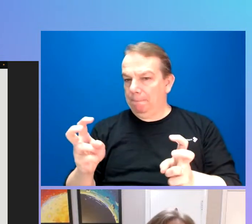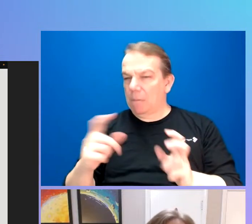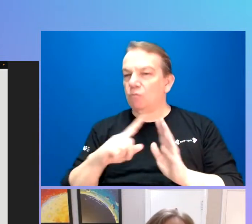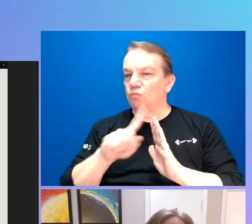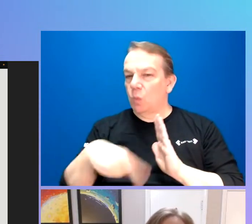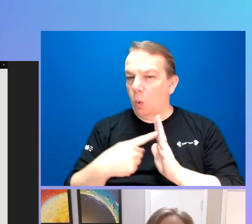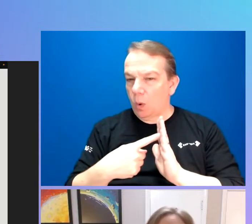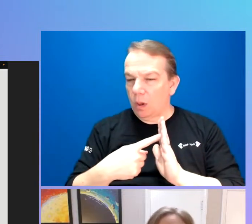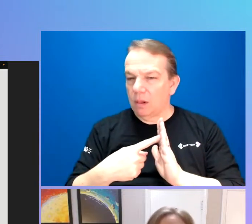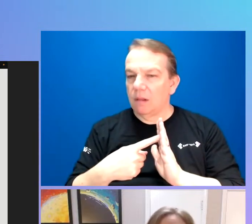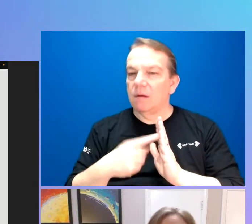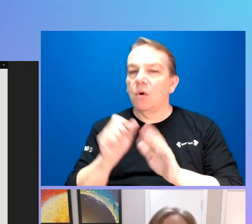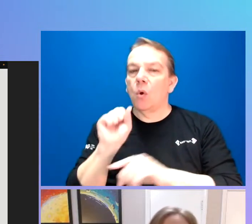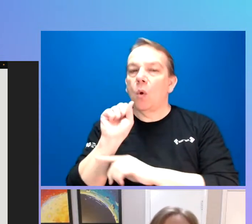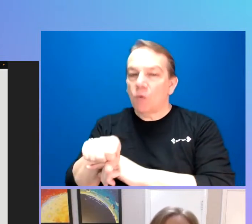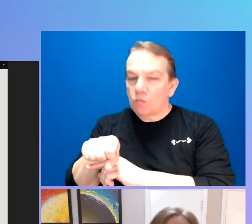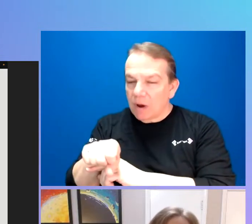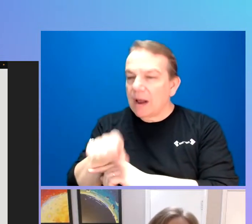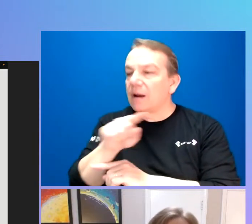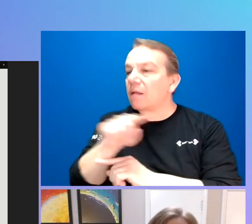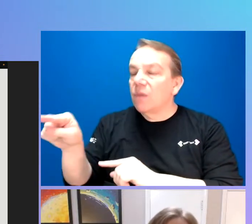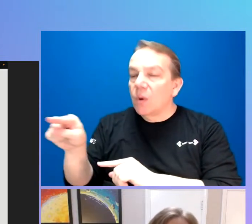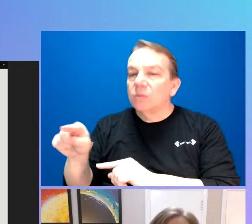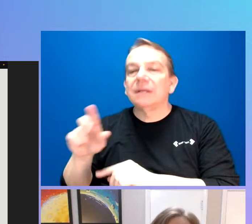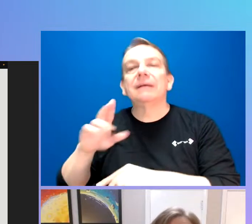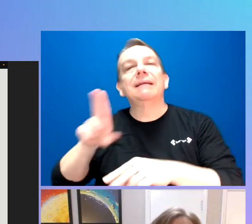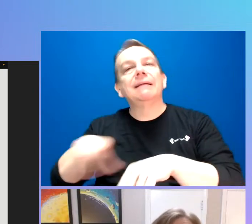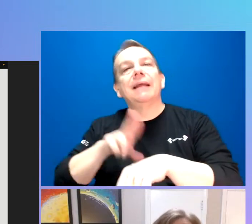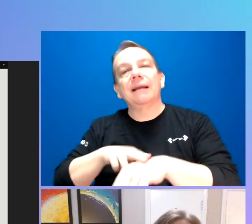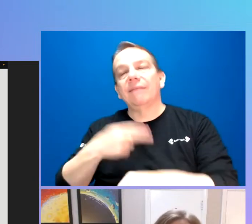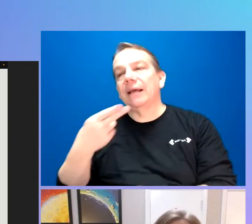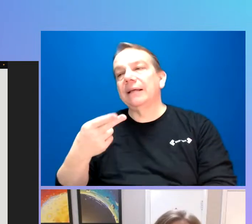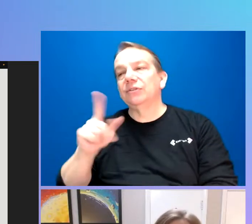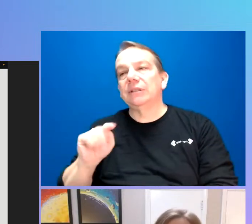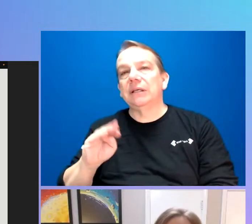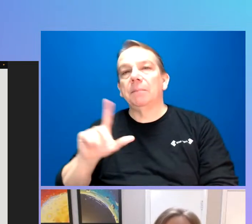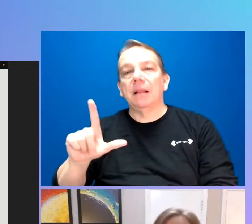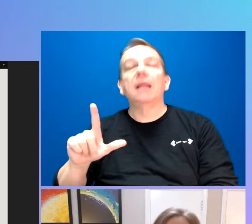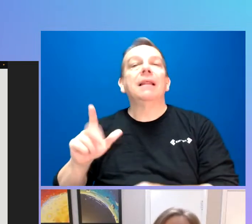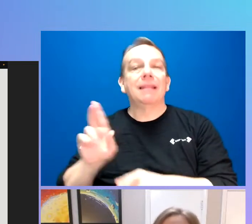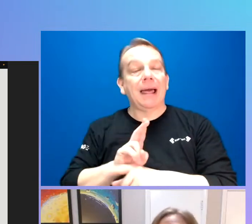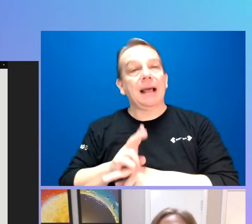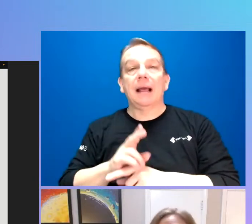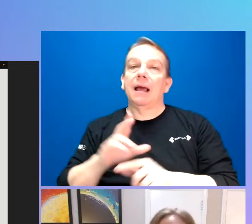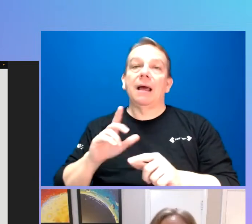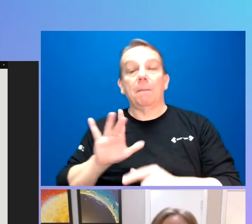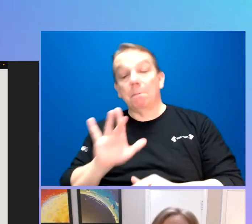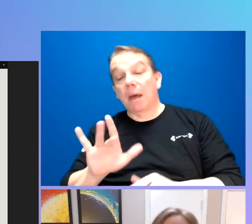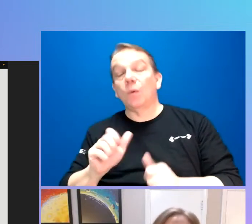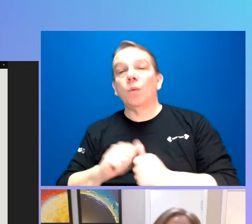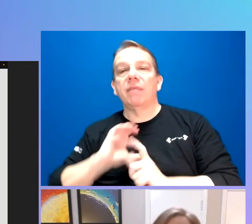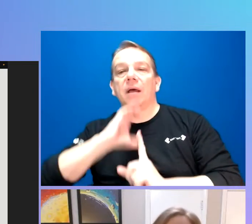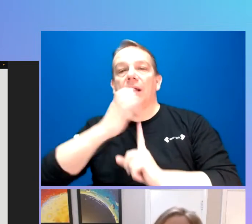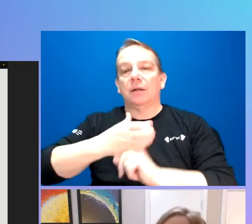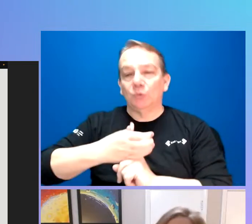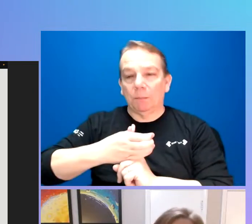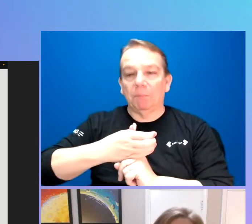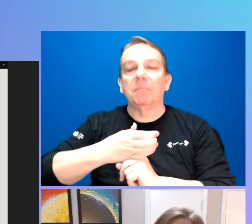roles override the HTML native elements. It's like a button wearing a costume. So actually